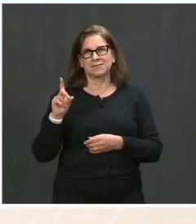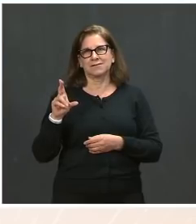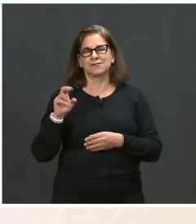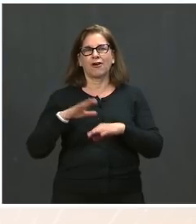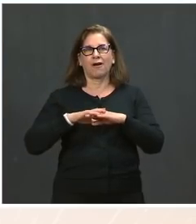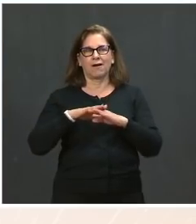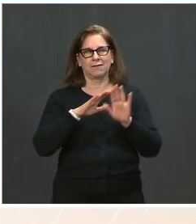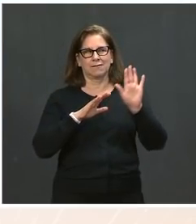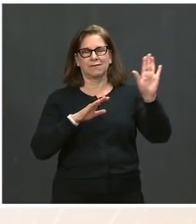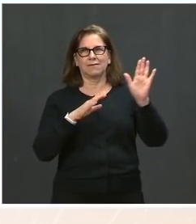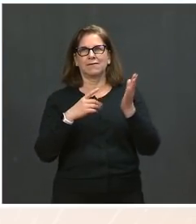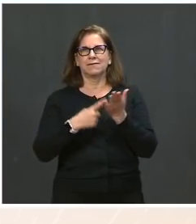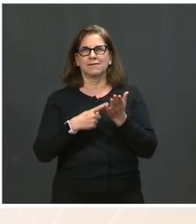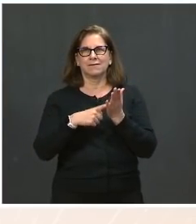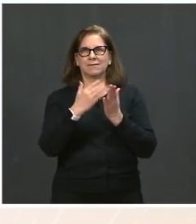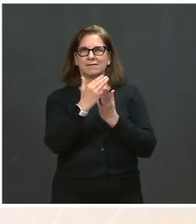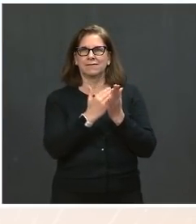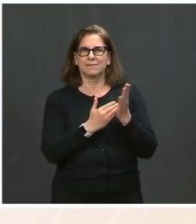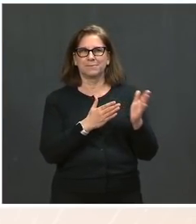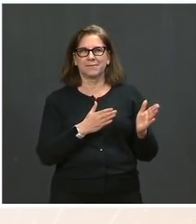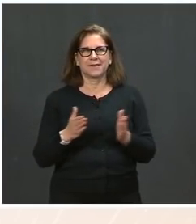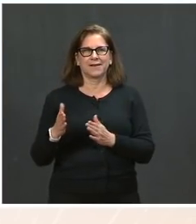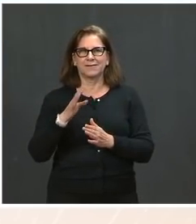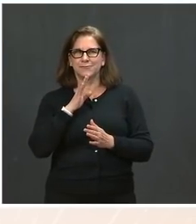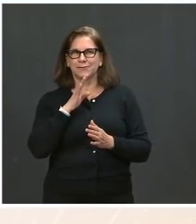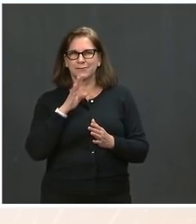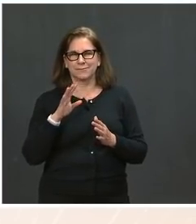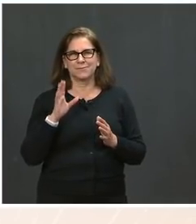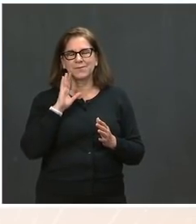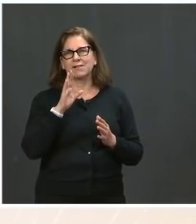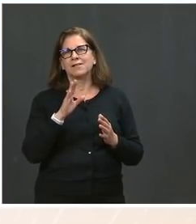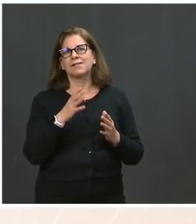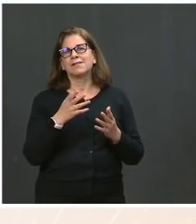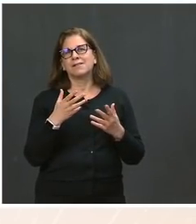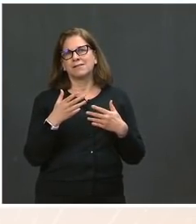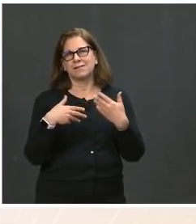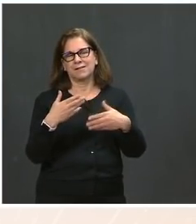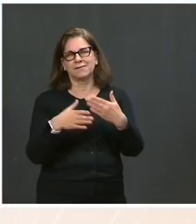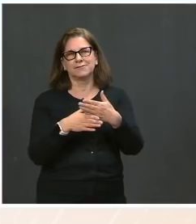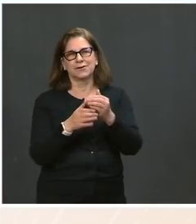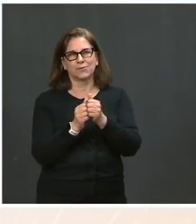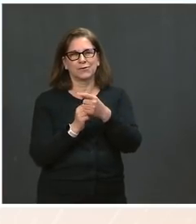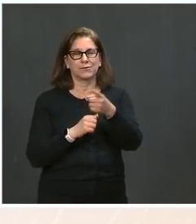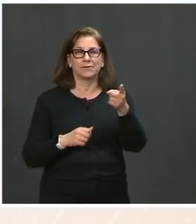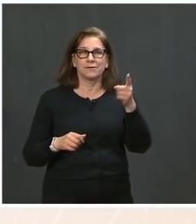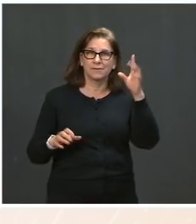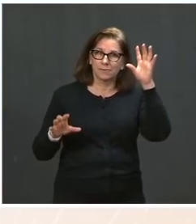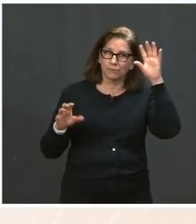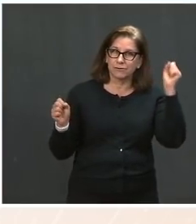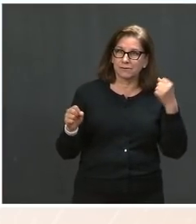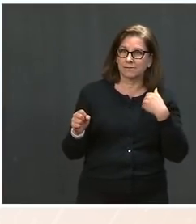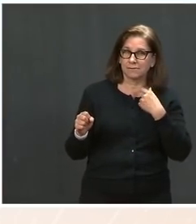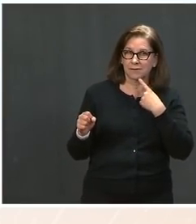and take questions following the meeting. The Press: And just one more thing, Jen. The President has said that next week he intends to host lawmakers in the Oval Office